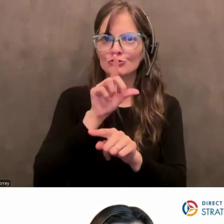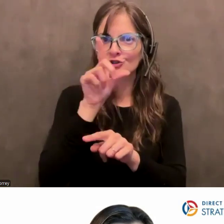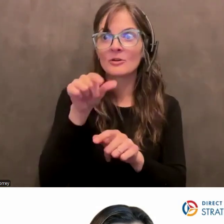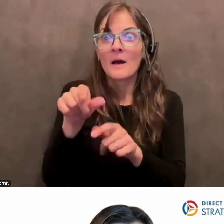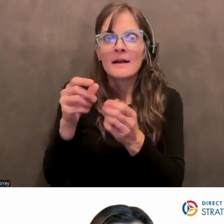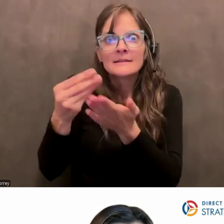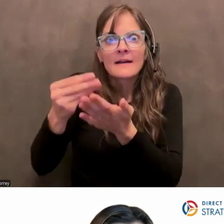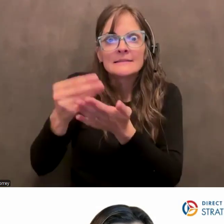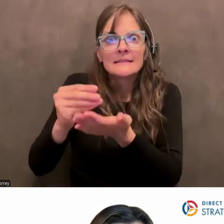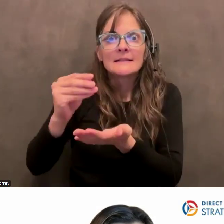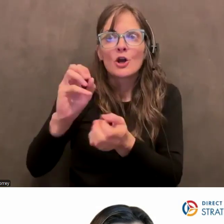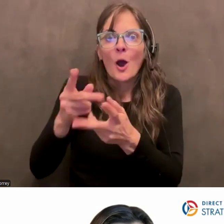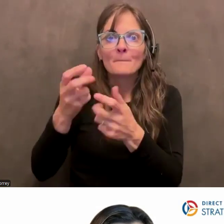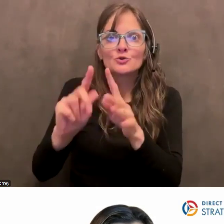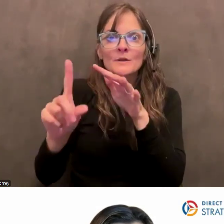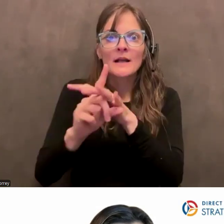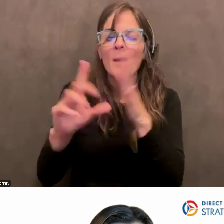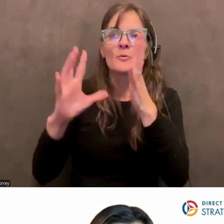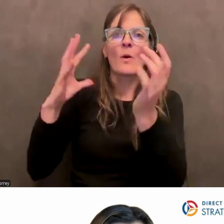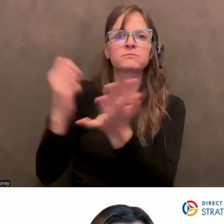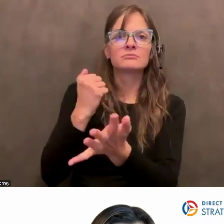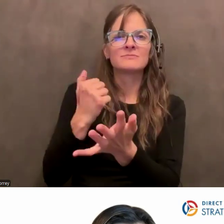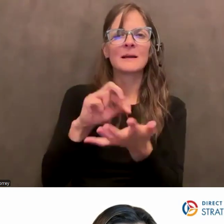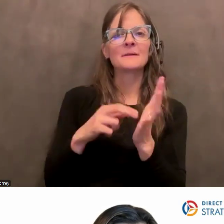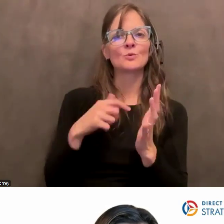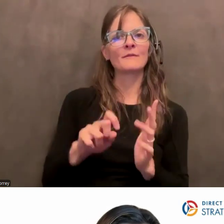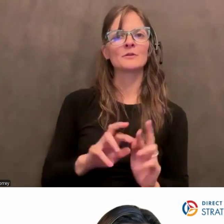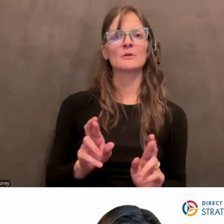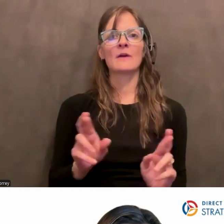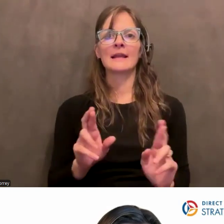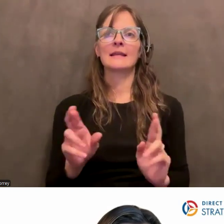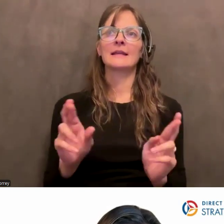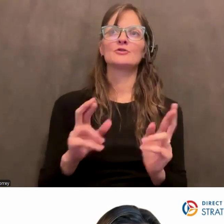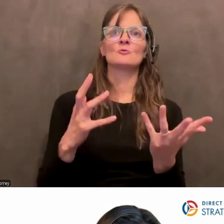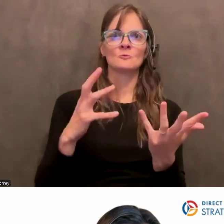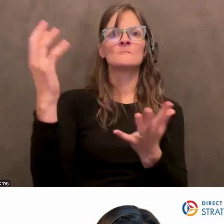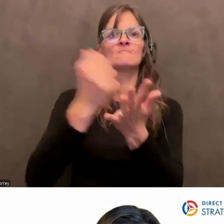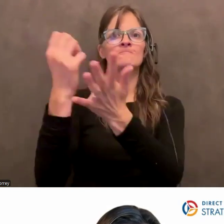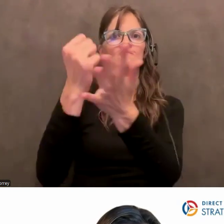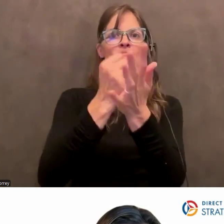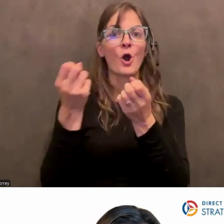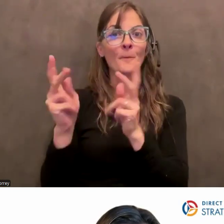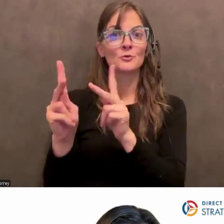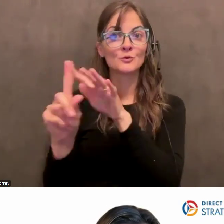collaborators and advocates, they all wanted us to do this work because it was so important. So I think that's it.